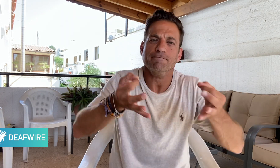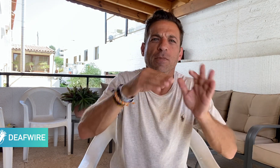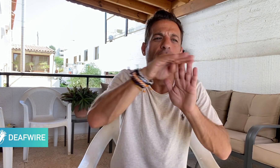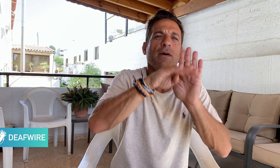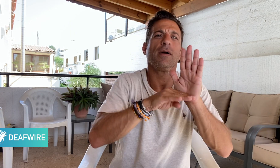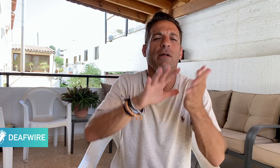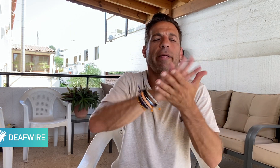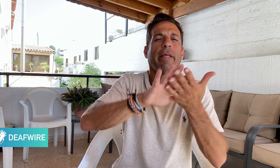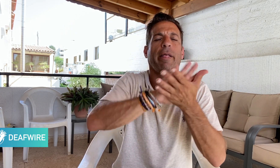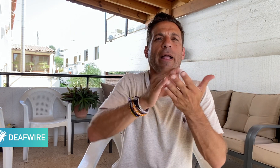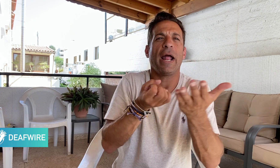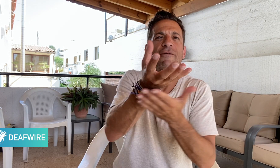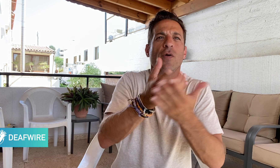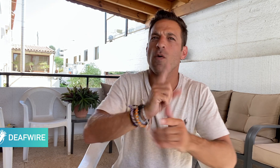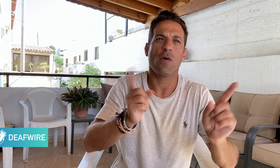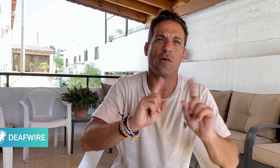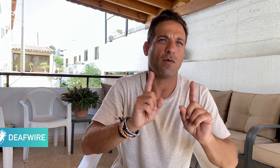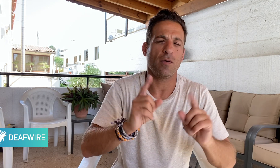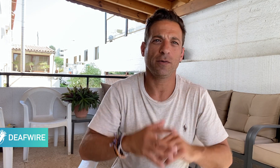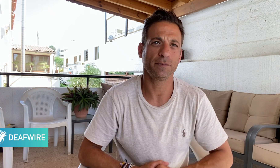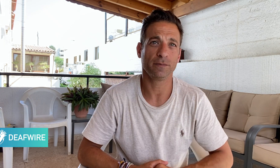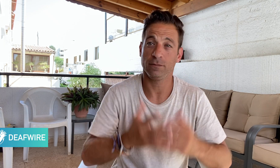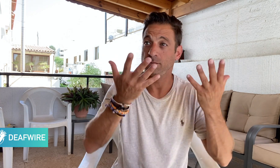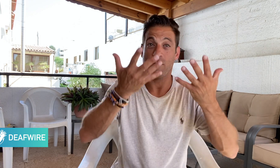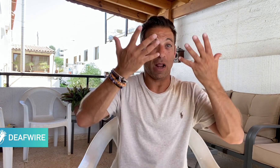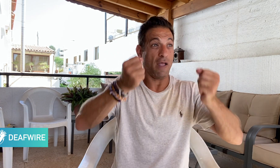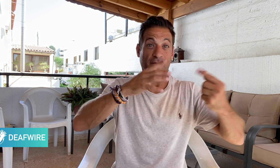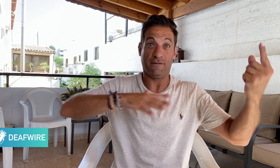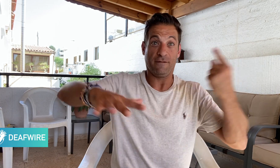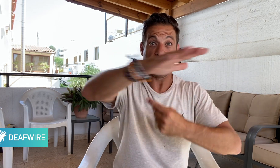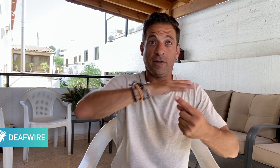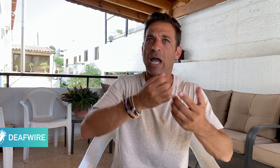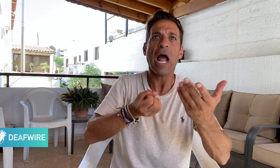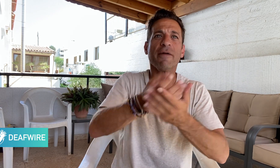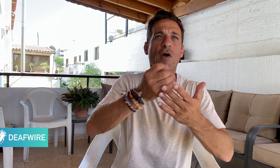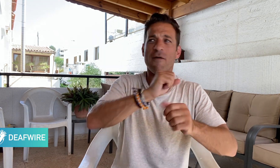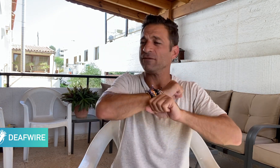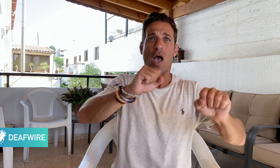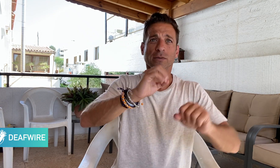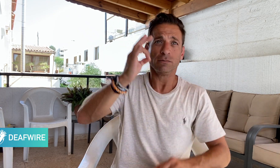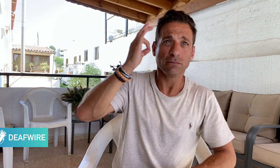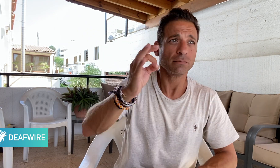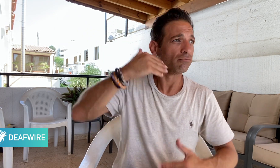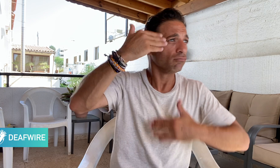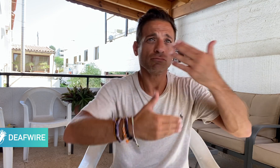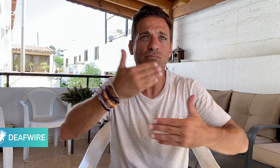Are there other options to accessing information urgently,